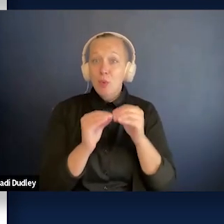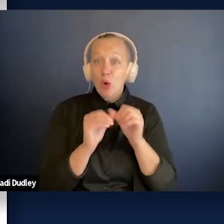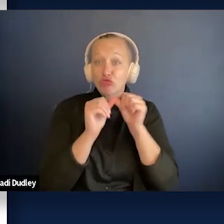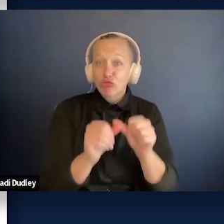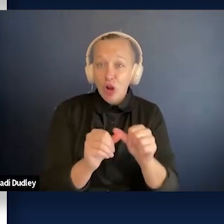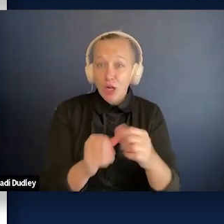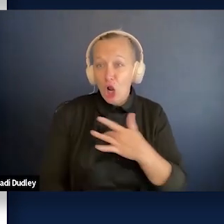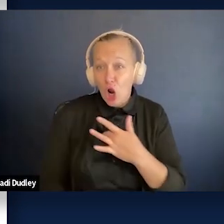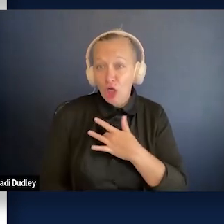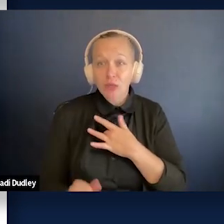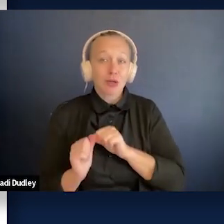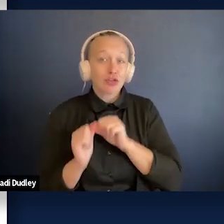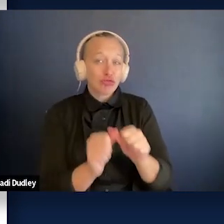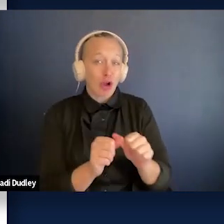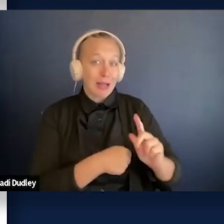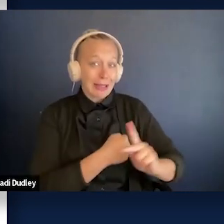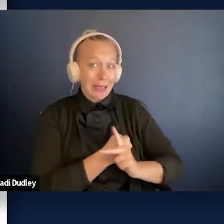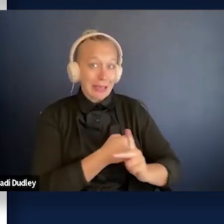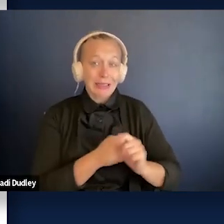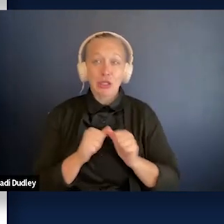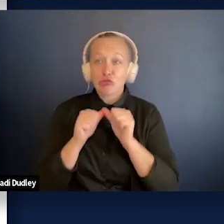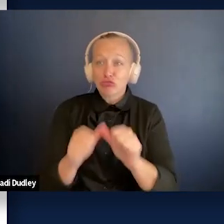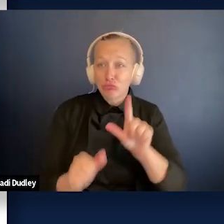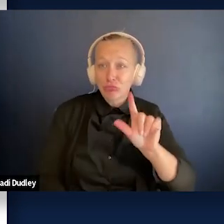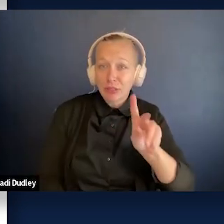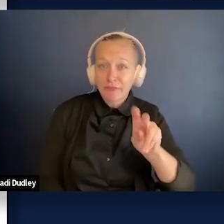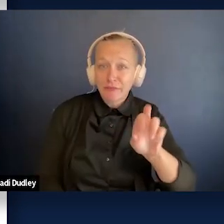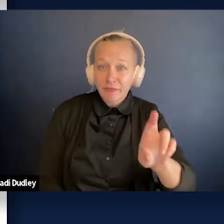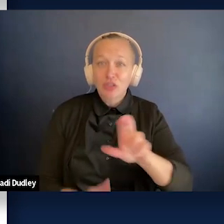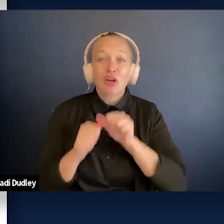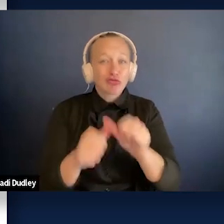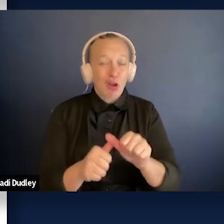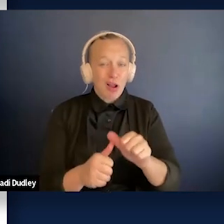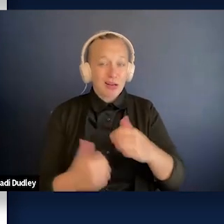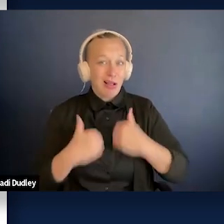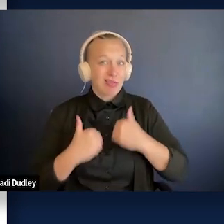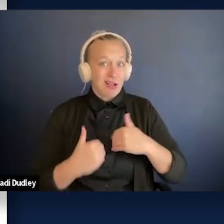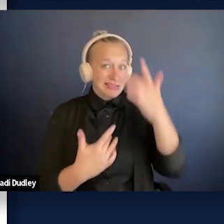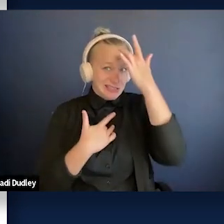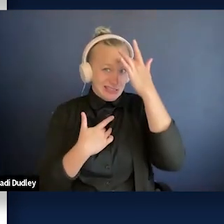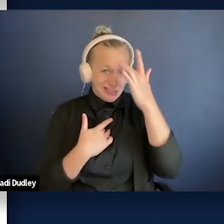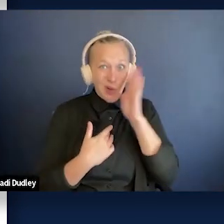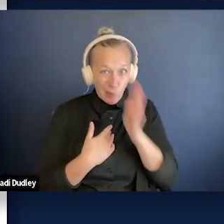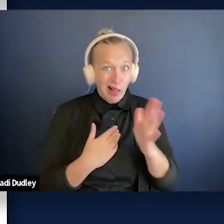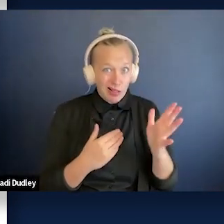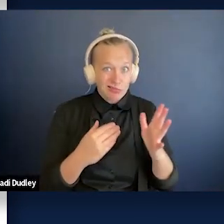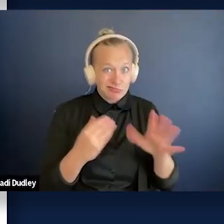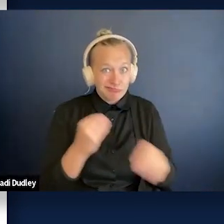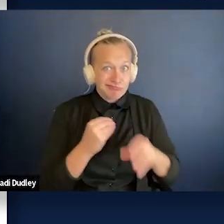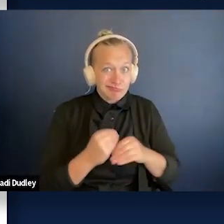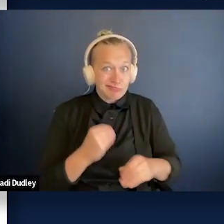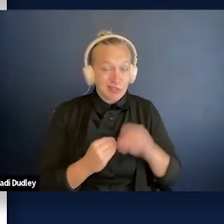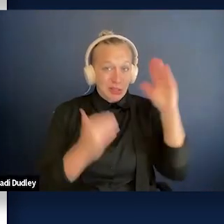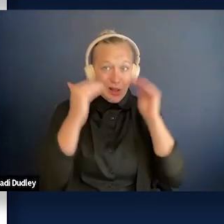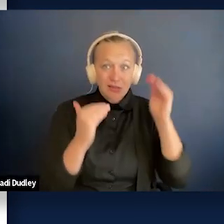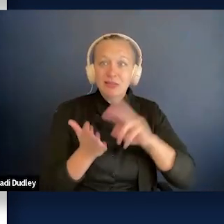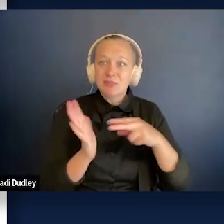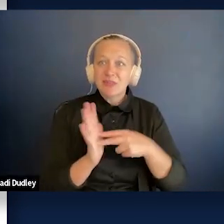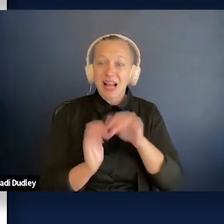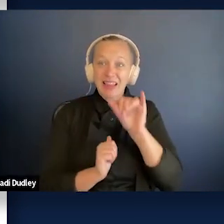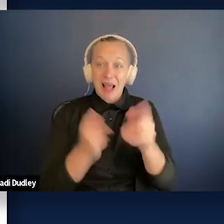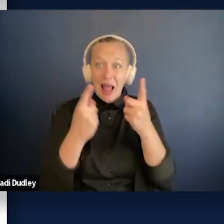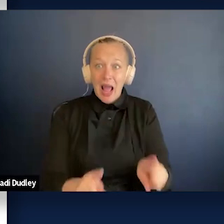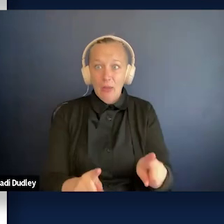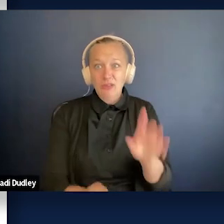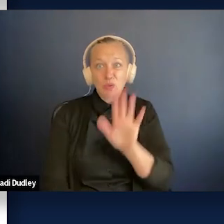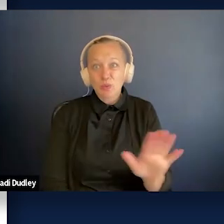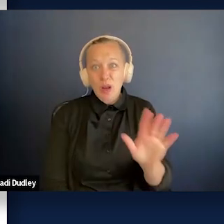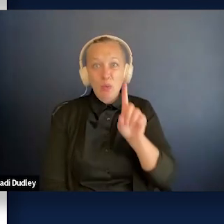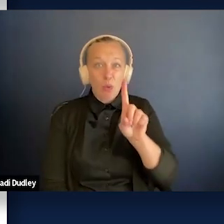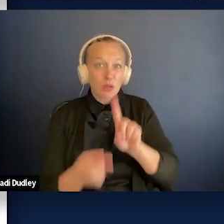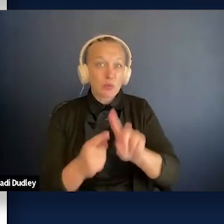Chronic kidney, chronic liver, and chronic lung disease. Which begins to accumulate about 1 to 3 decades earlier in the life course compared to the general population.